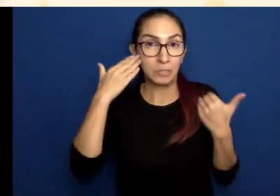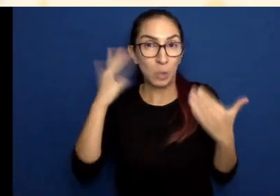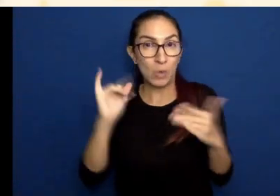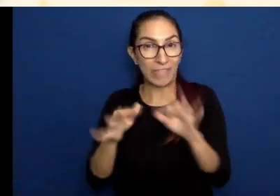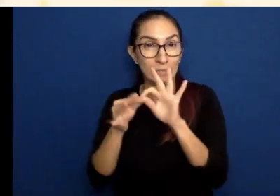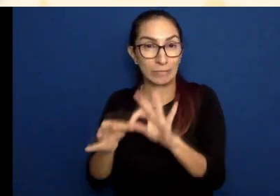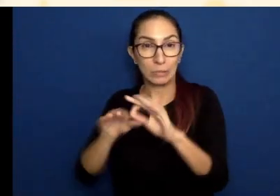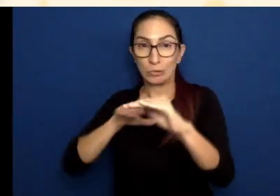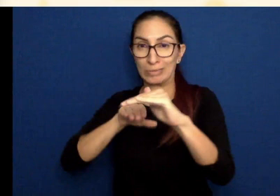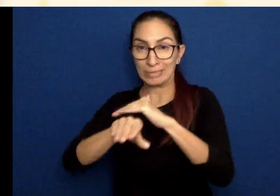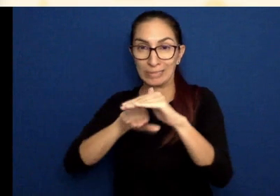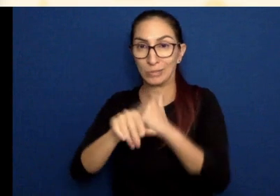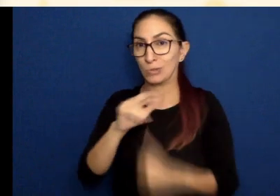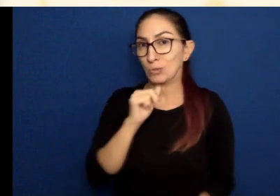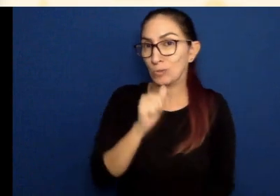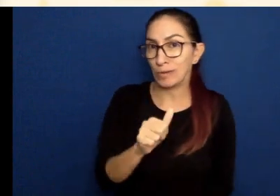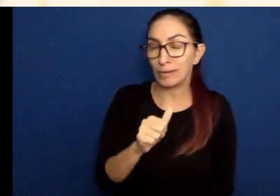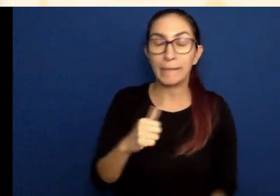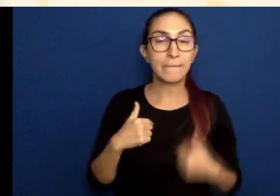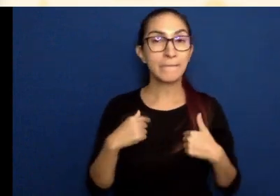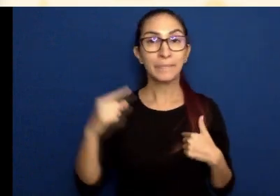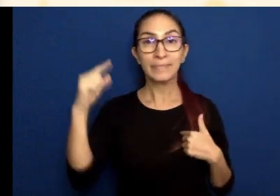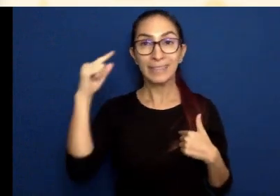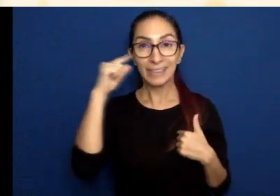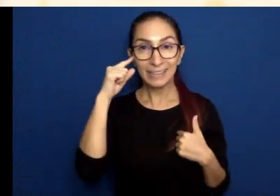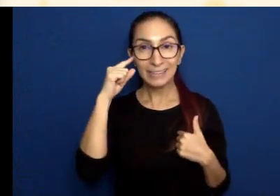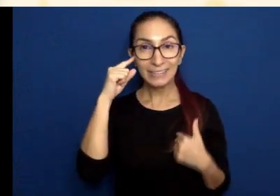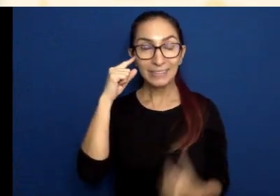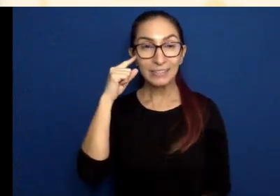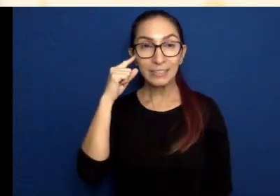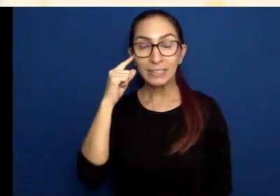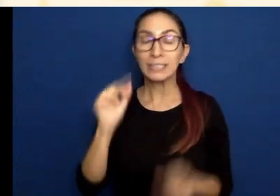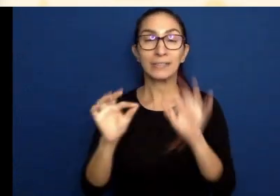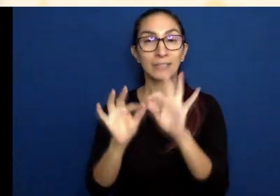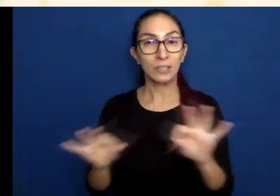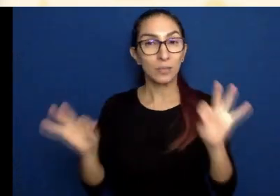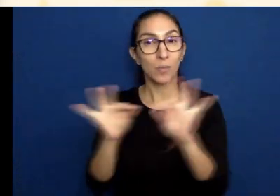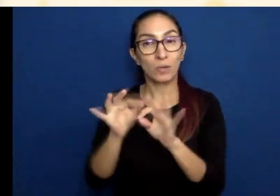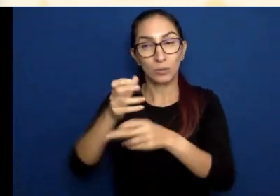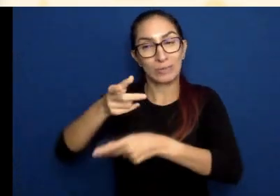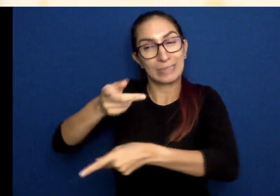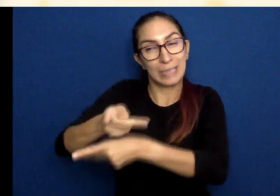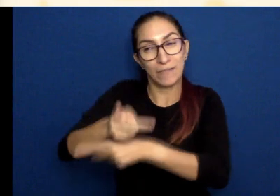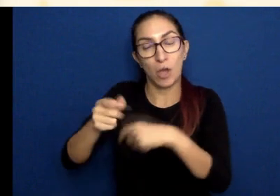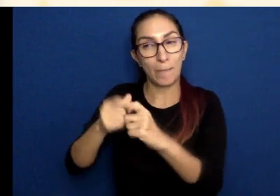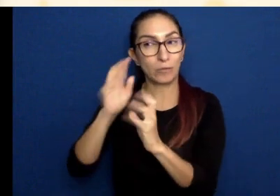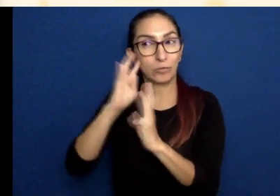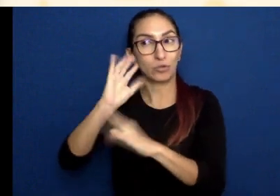but I actually think that you need to be very careful about creating a native app because it's something that people have to download.